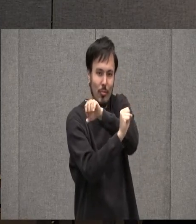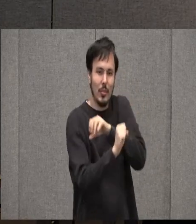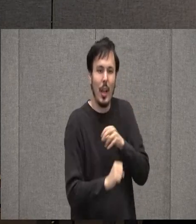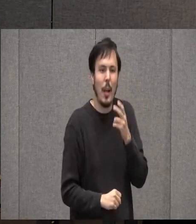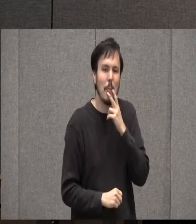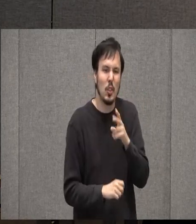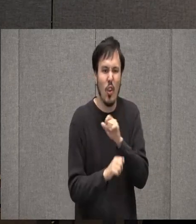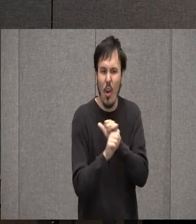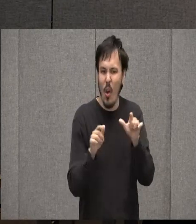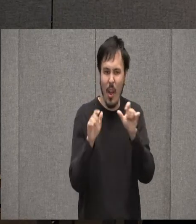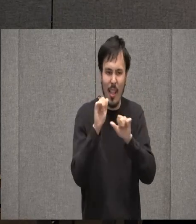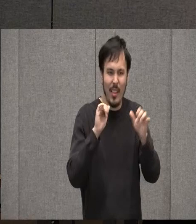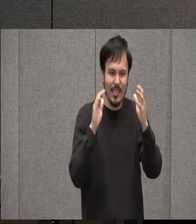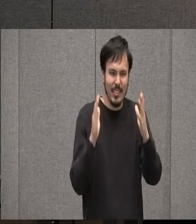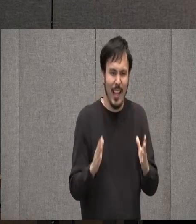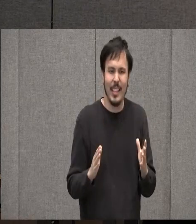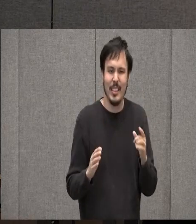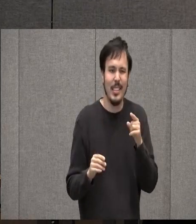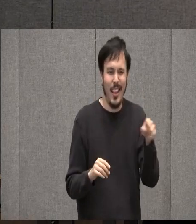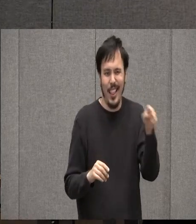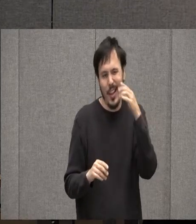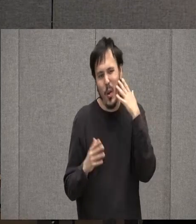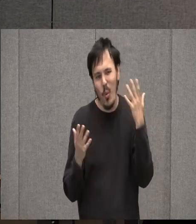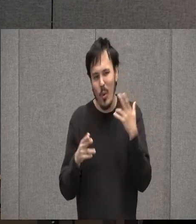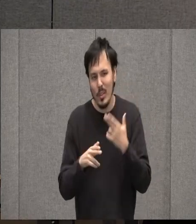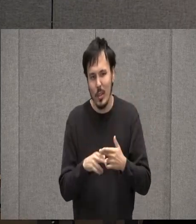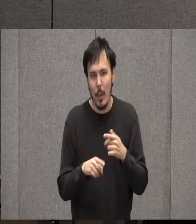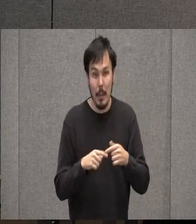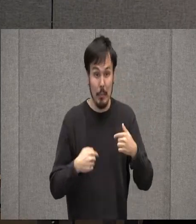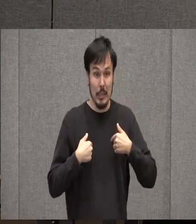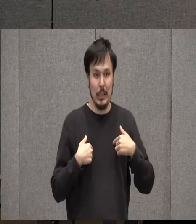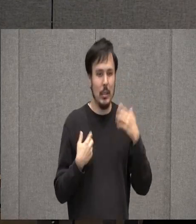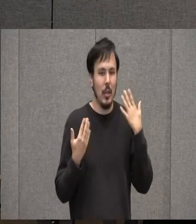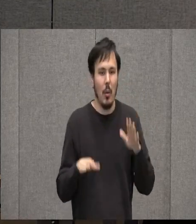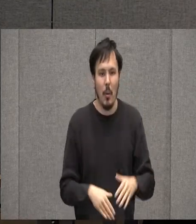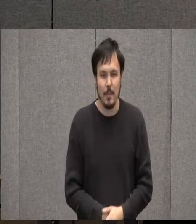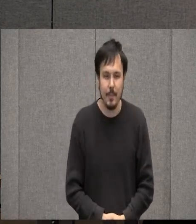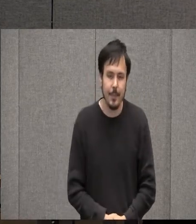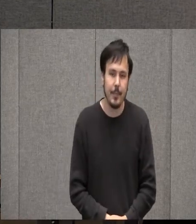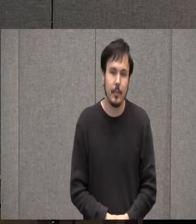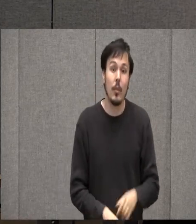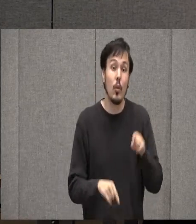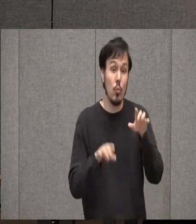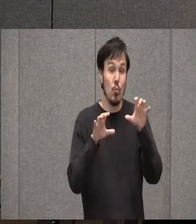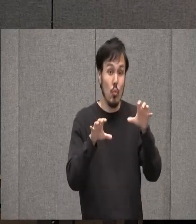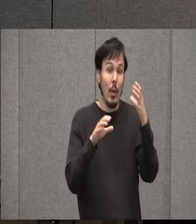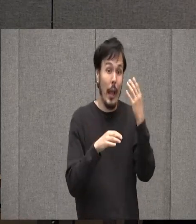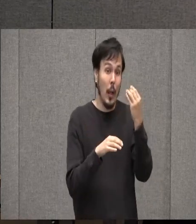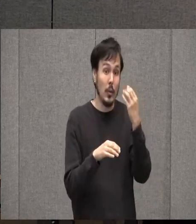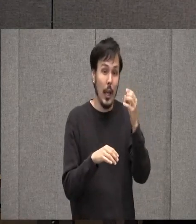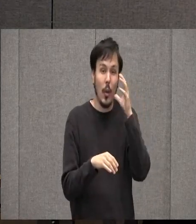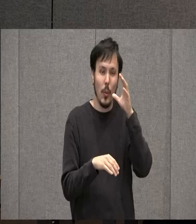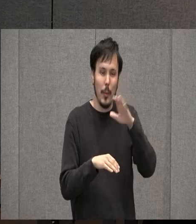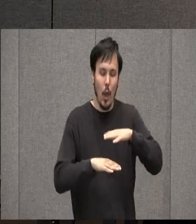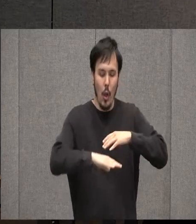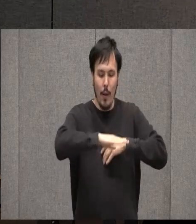could know what this dinosaur's called but I do not. So when you're doing this outside, you're gonna have it on a flat surface